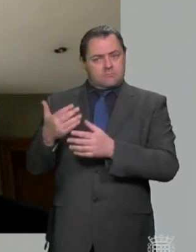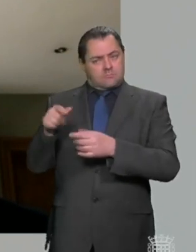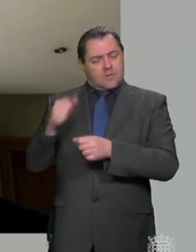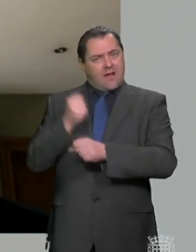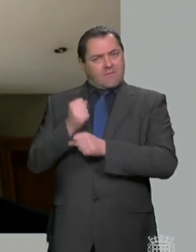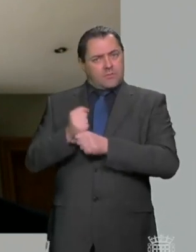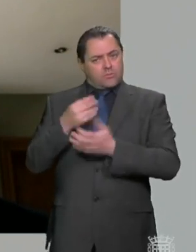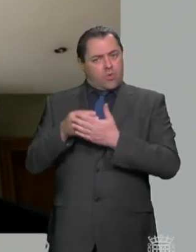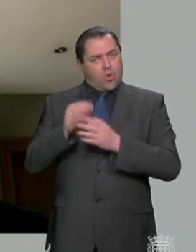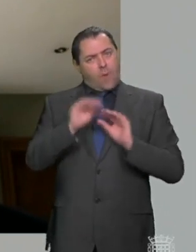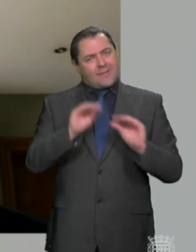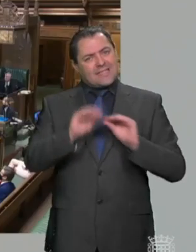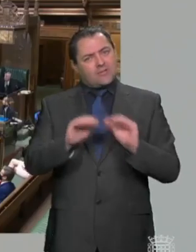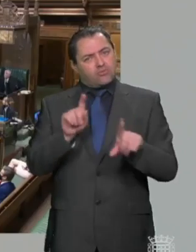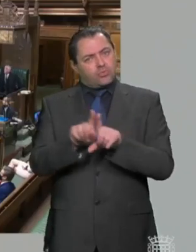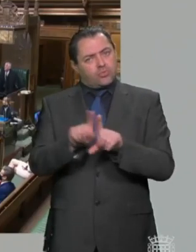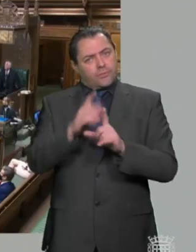compensation scheme. >> The Prime Minister